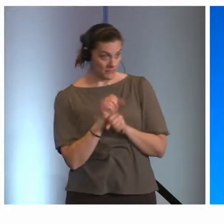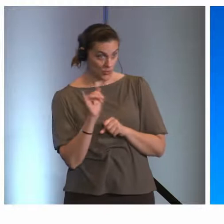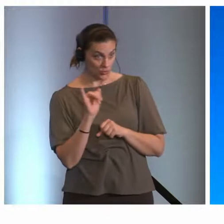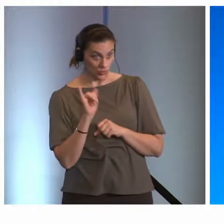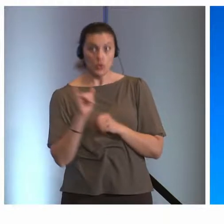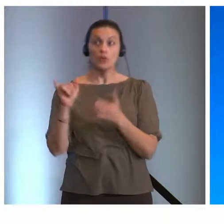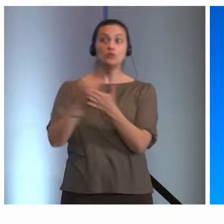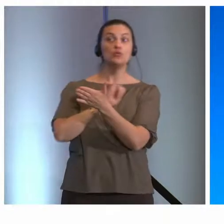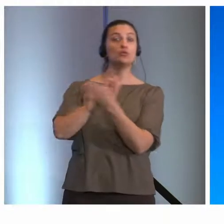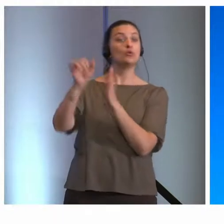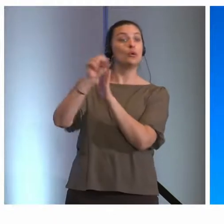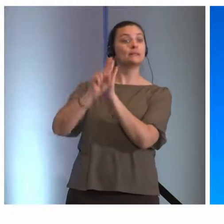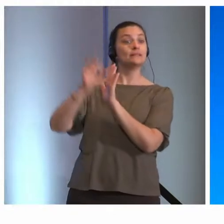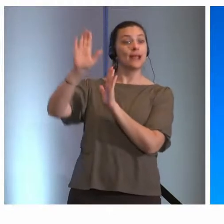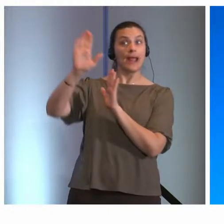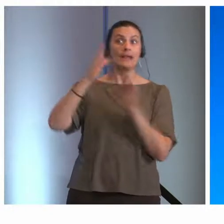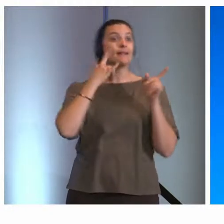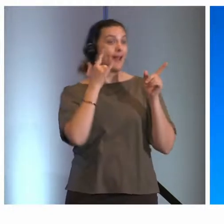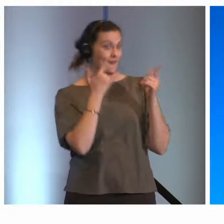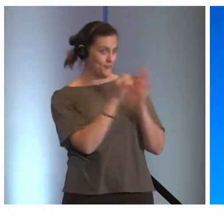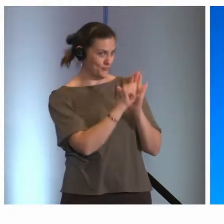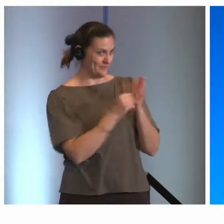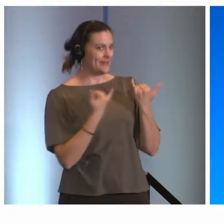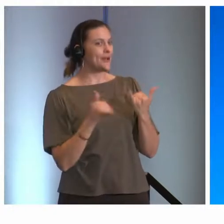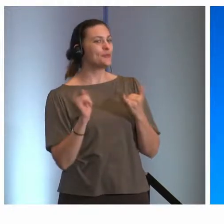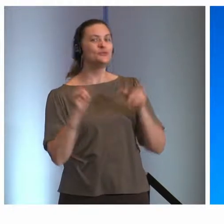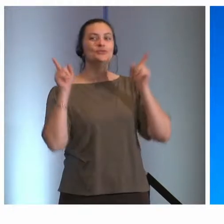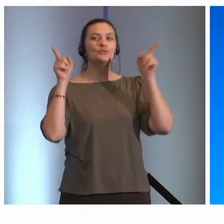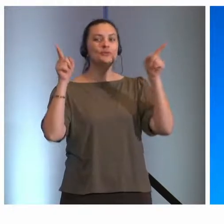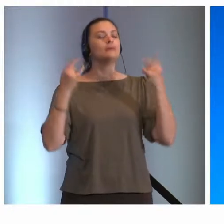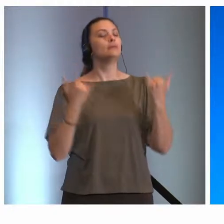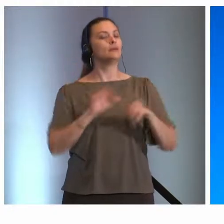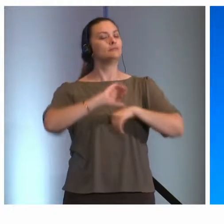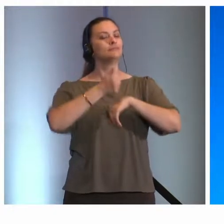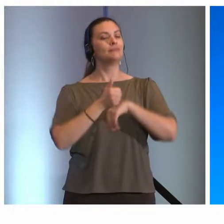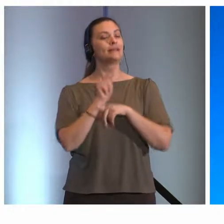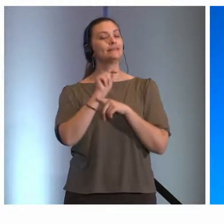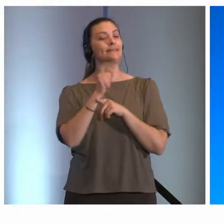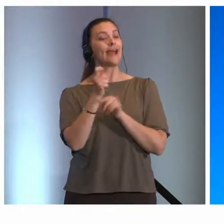people with disability, and, in fact, tax